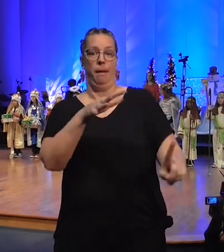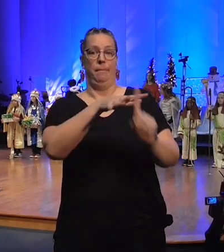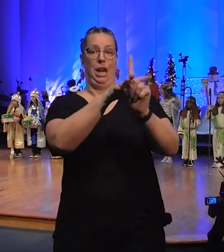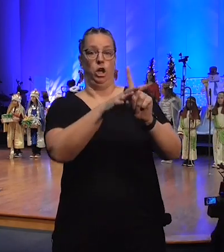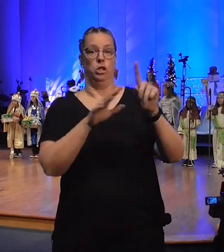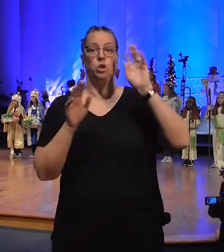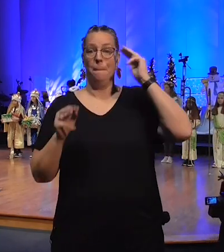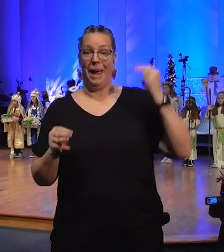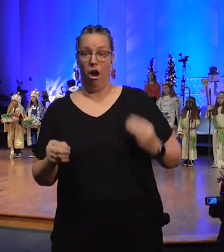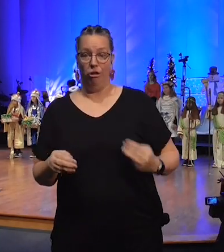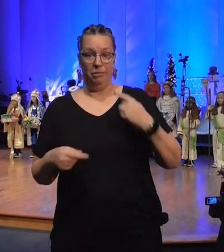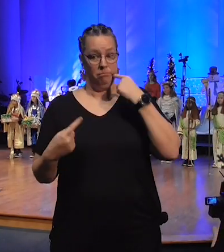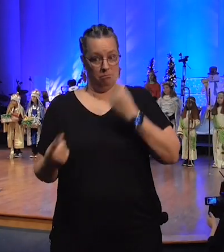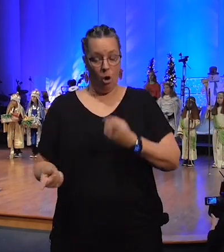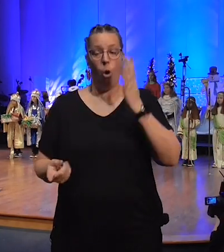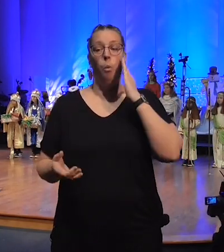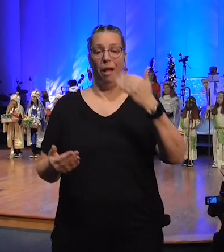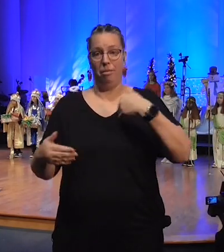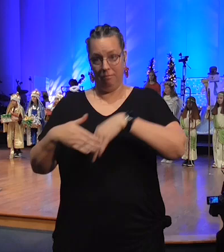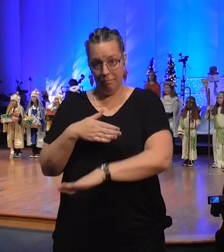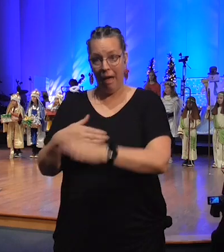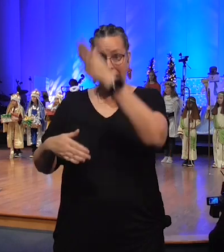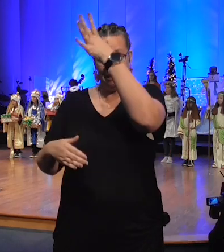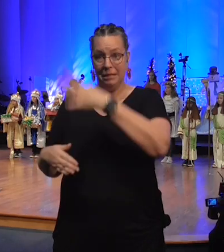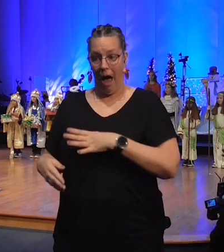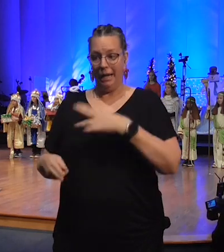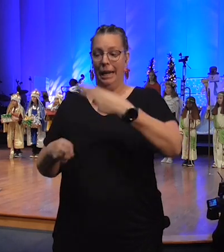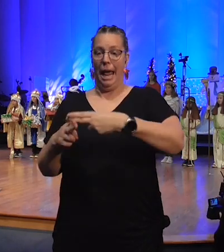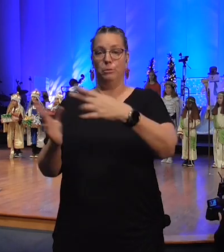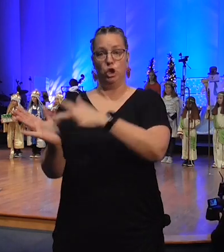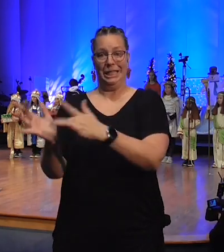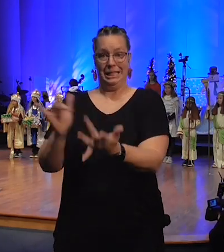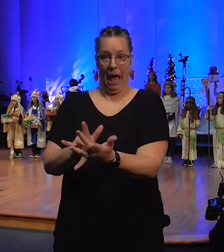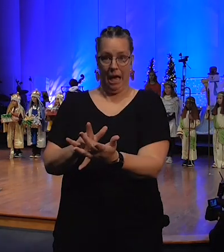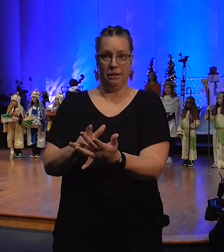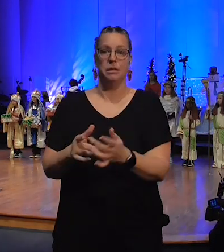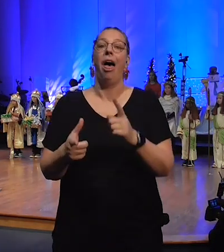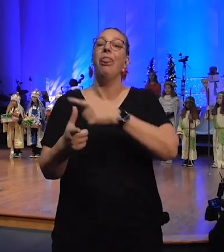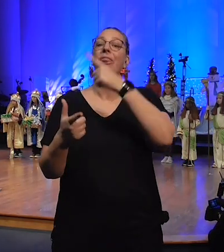called Gabriel appeared to Mary and told her she was going to have a son and that she should name